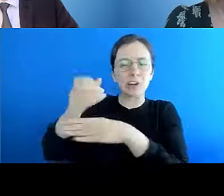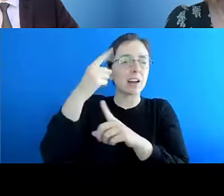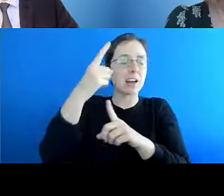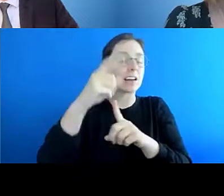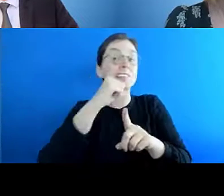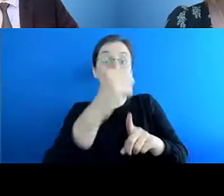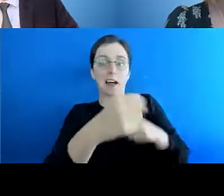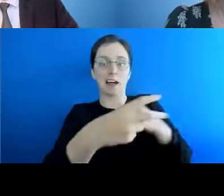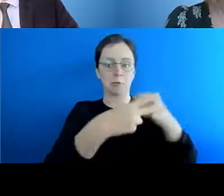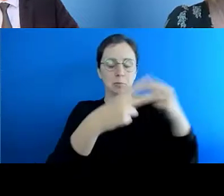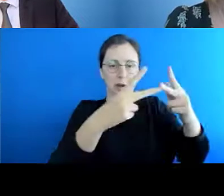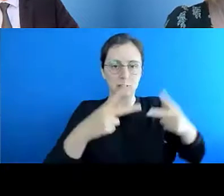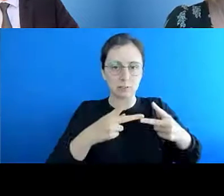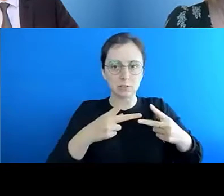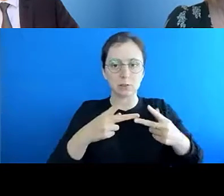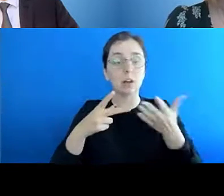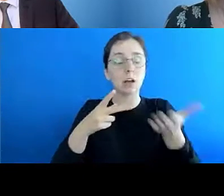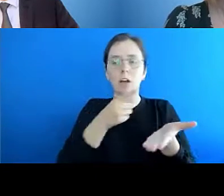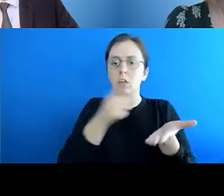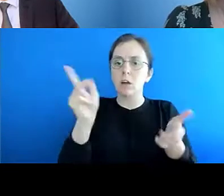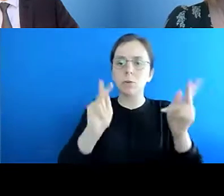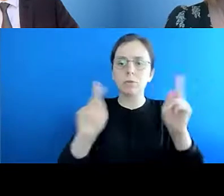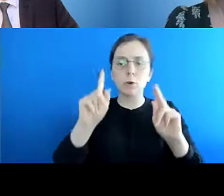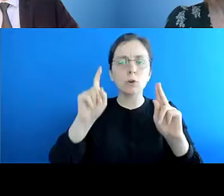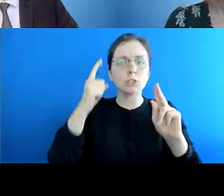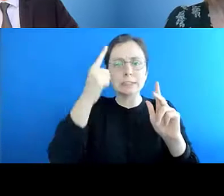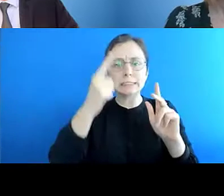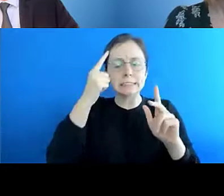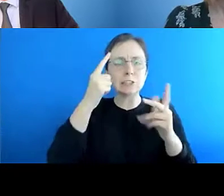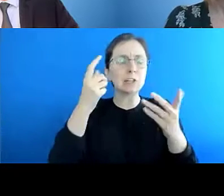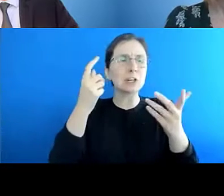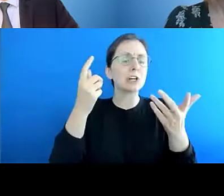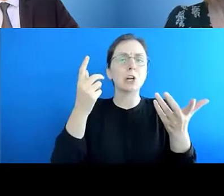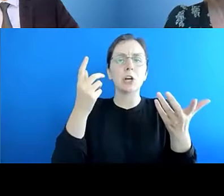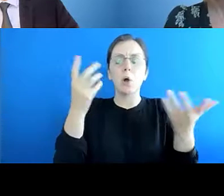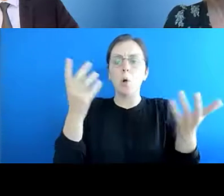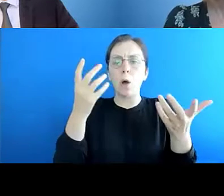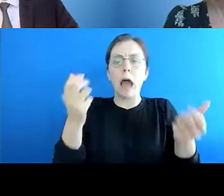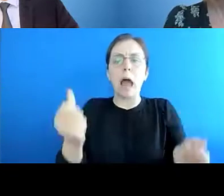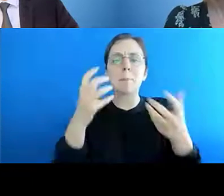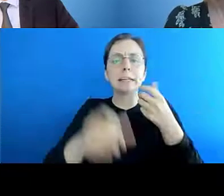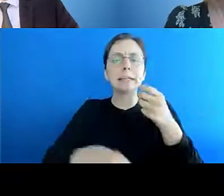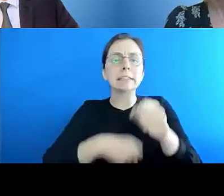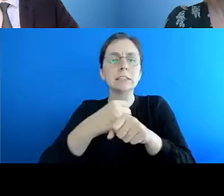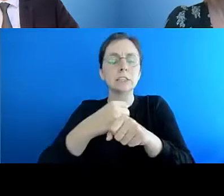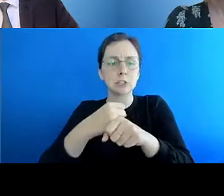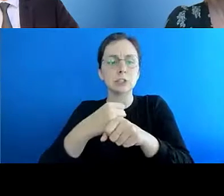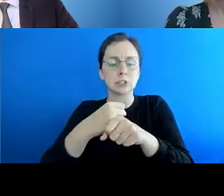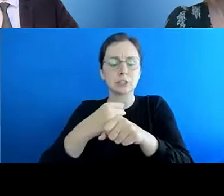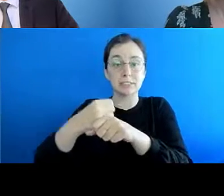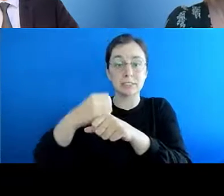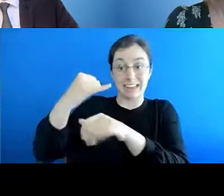Can you talk about what folks should be considering and how many years maybe the institution must retain this data?